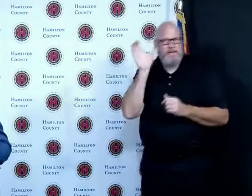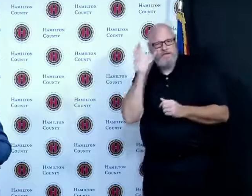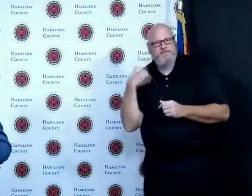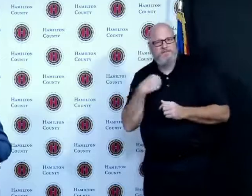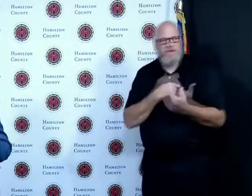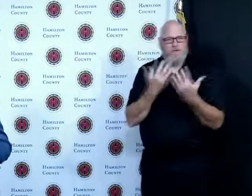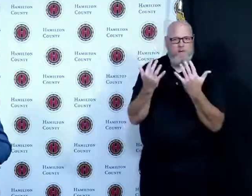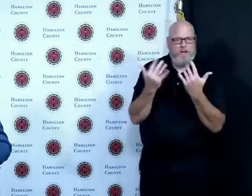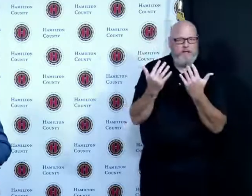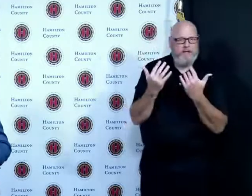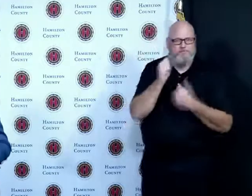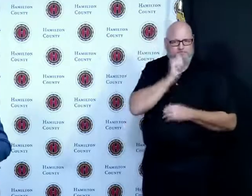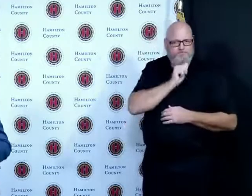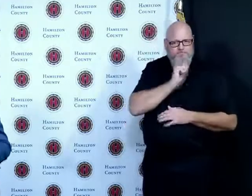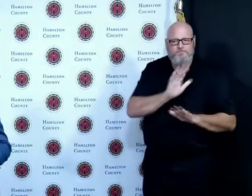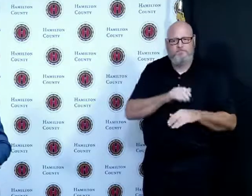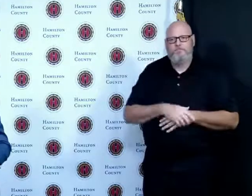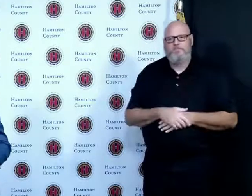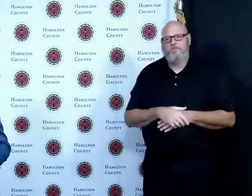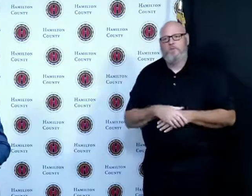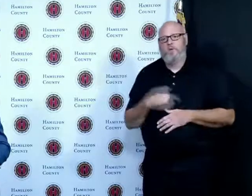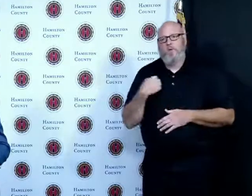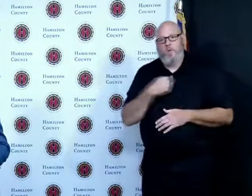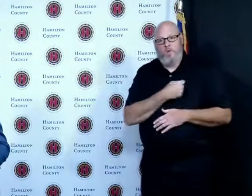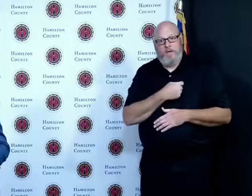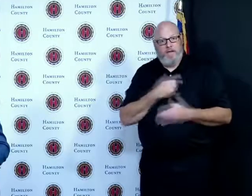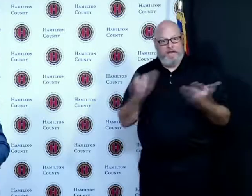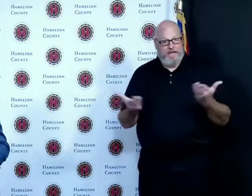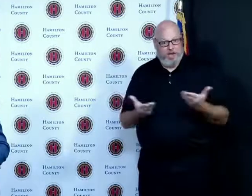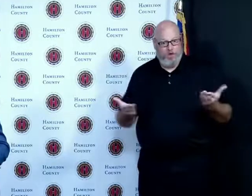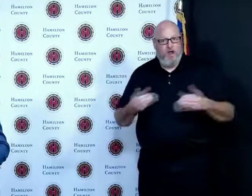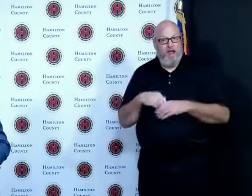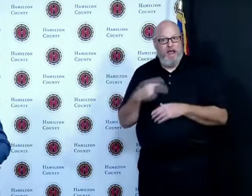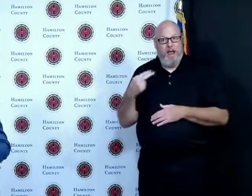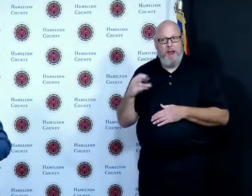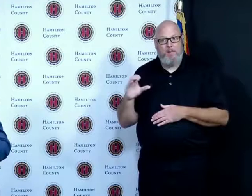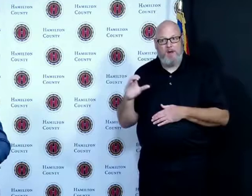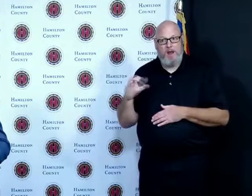distance to mask make sure we're keeping sick at home and hand hygiene and I'm looking forward to